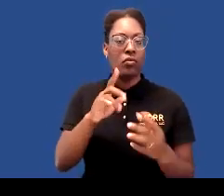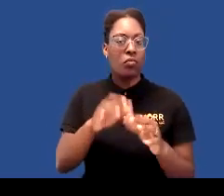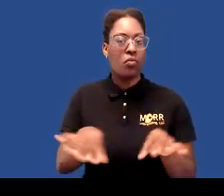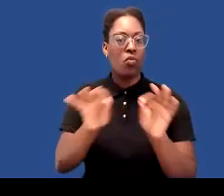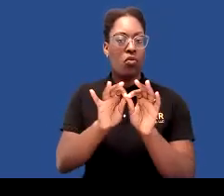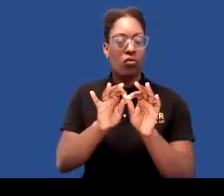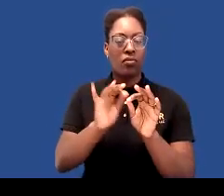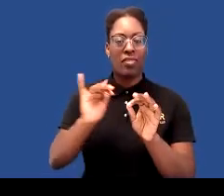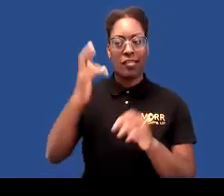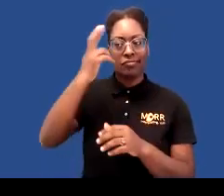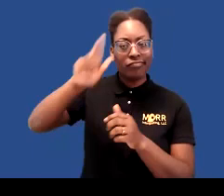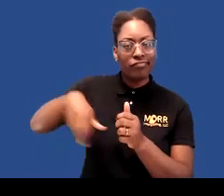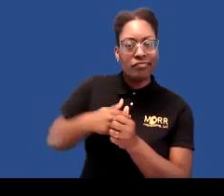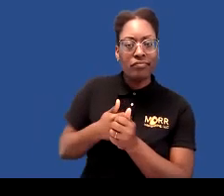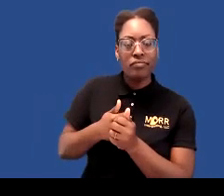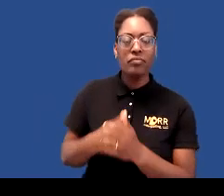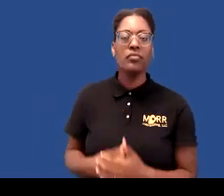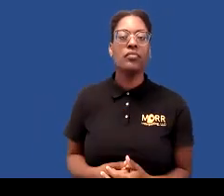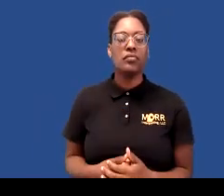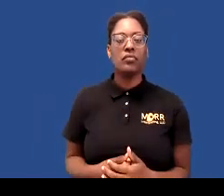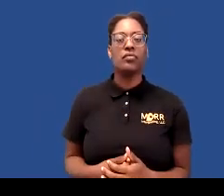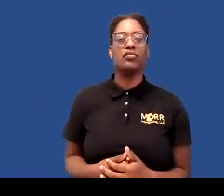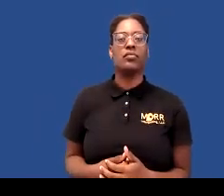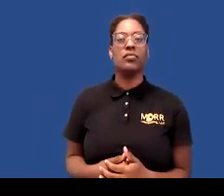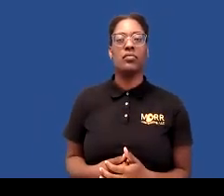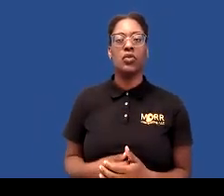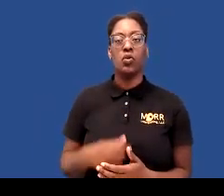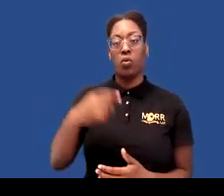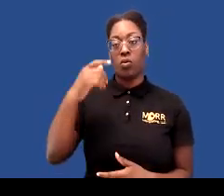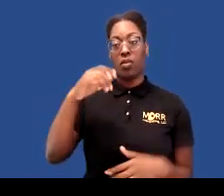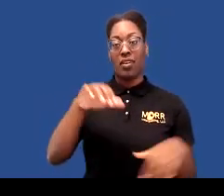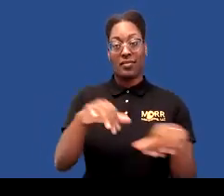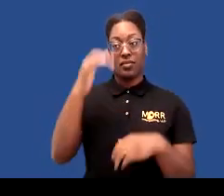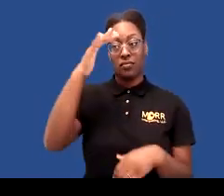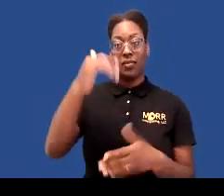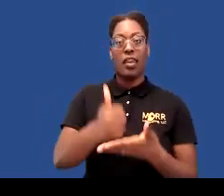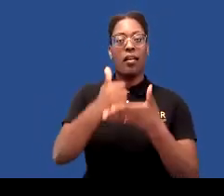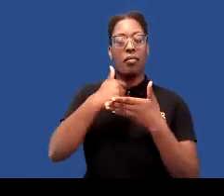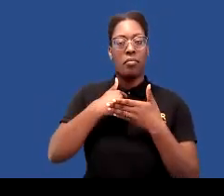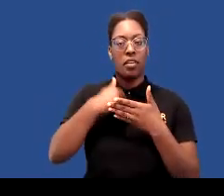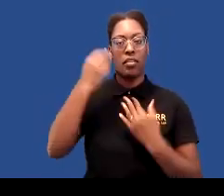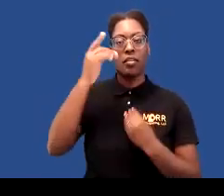Activity theory for me is helpful because it helps me to think about activity systems, right? So the activity systems in which